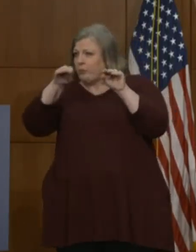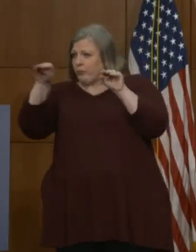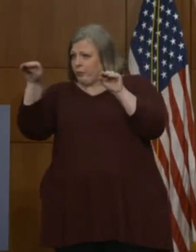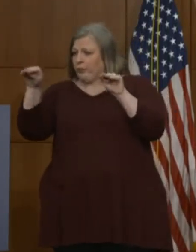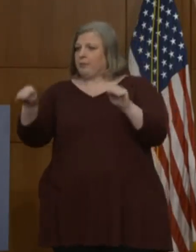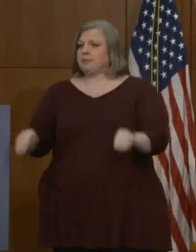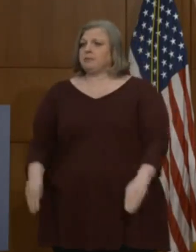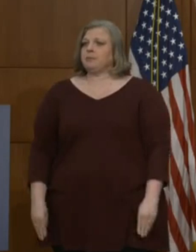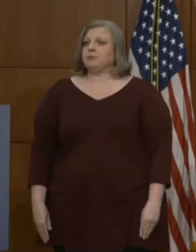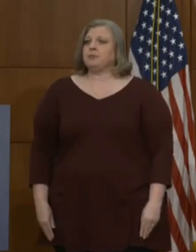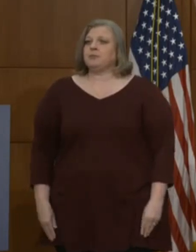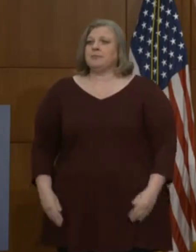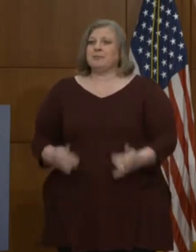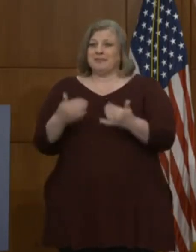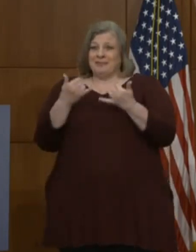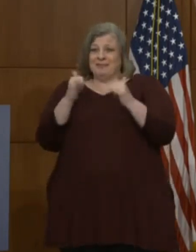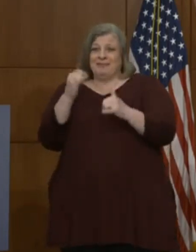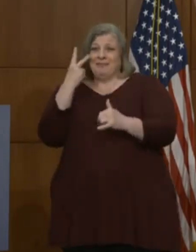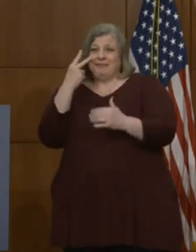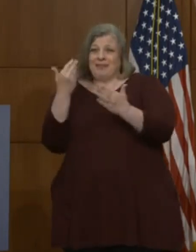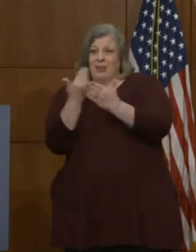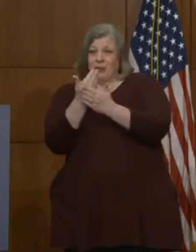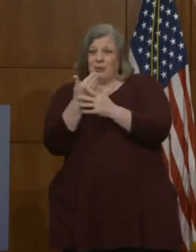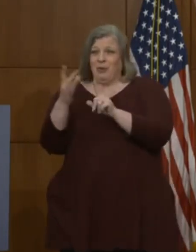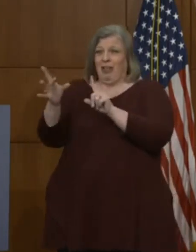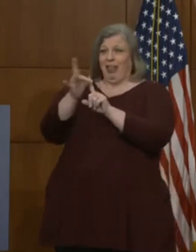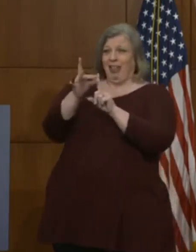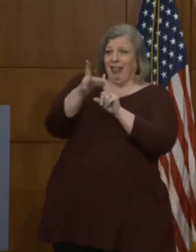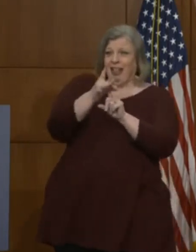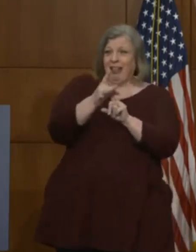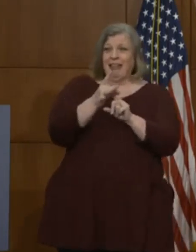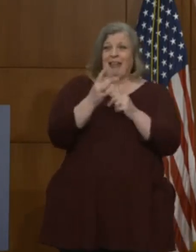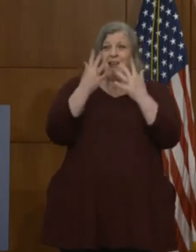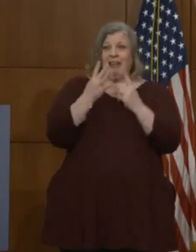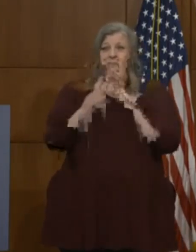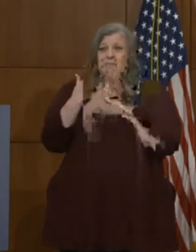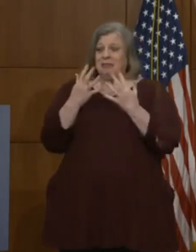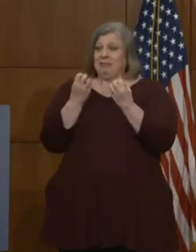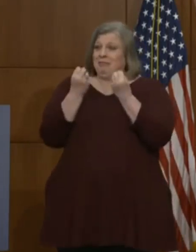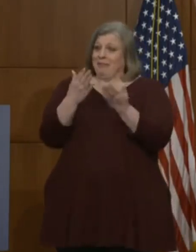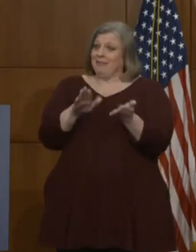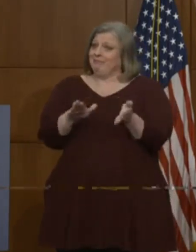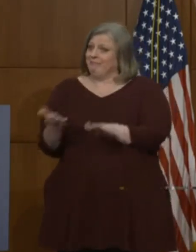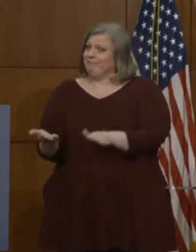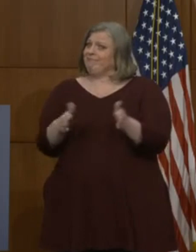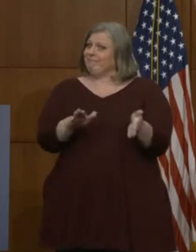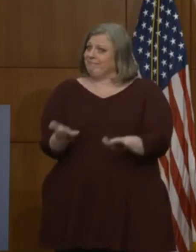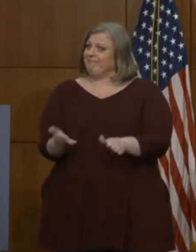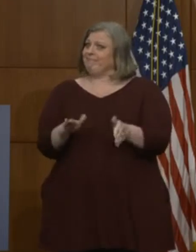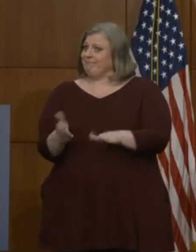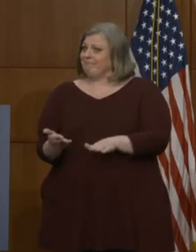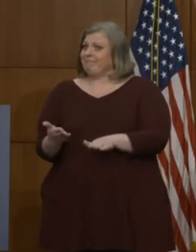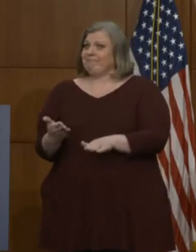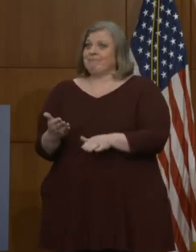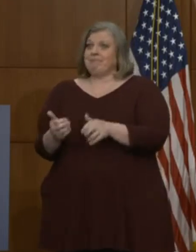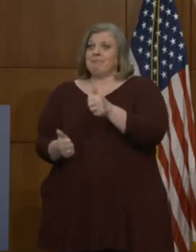FLATTENING THE CURVE. WE’RE STILL SEEING NEW CASES OF STILL SEEING NEW CASES OF COURSE AND UNFORTUNATELY TOO COURSE AND UNFORTUNATELY TOO MANY DEATHS. BUT IN LARGE PART